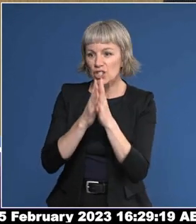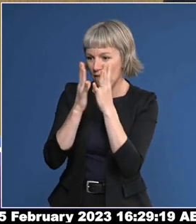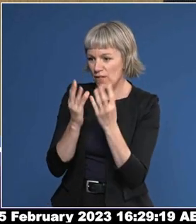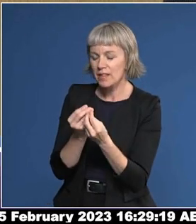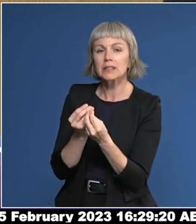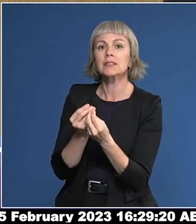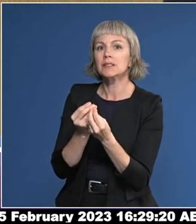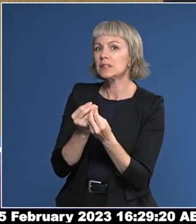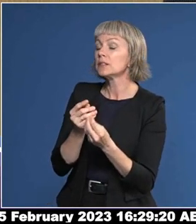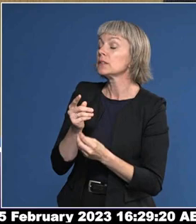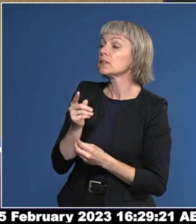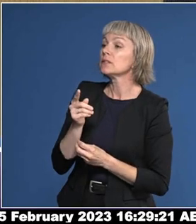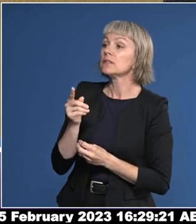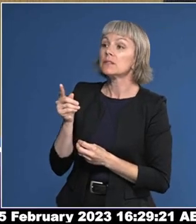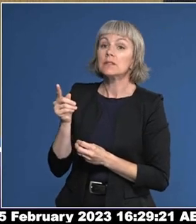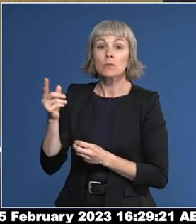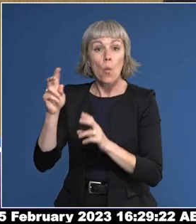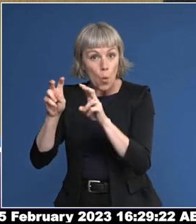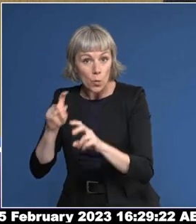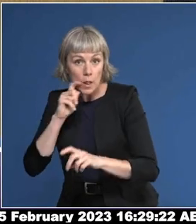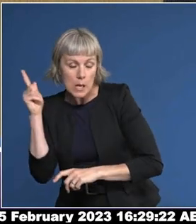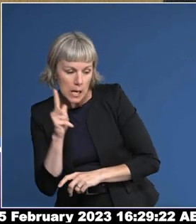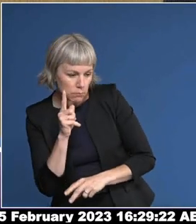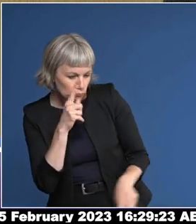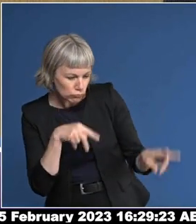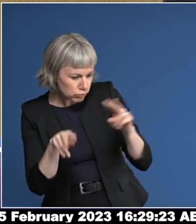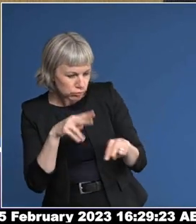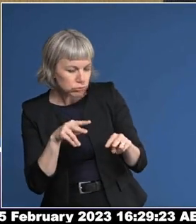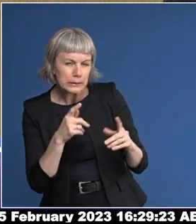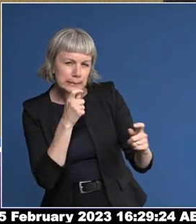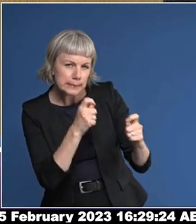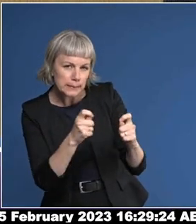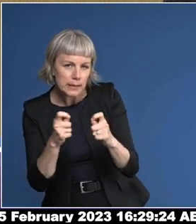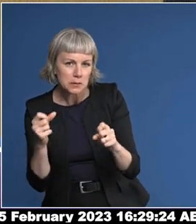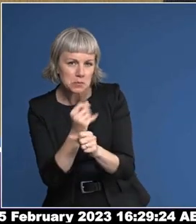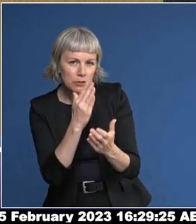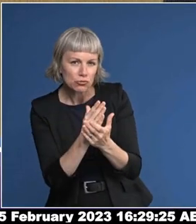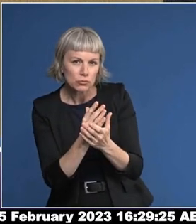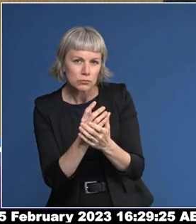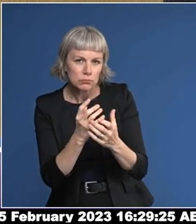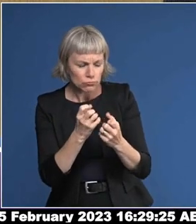which provides some assurance to those providers that what they have in place is